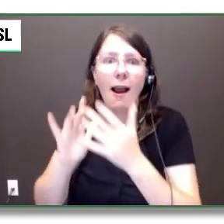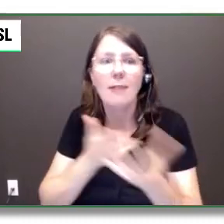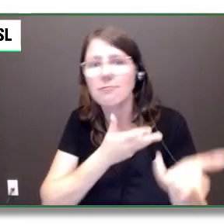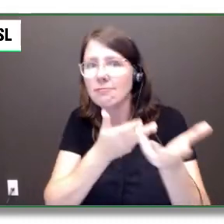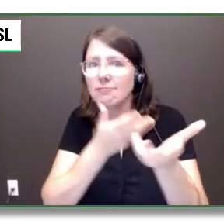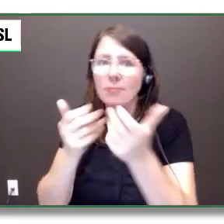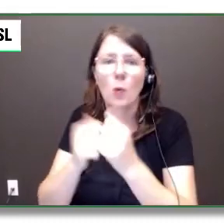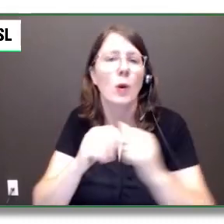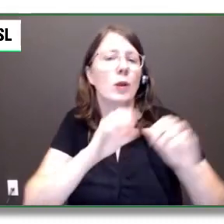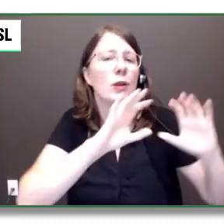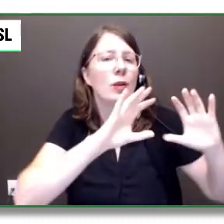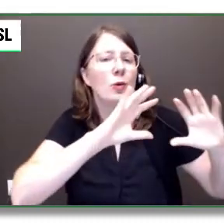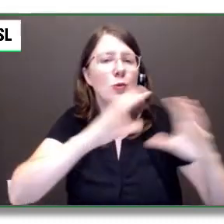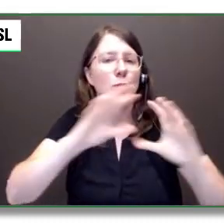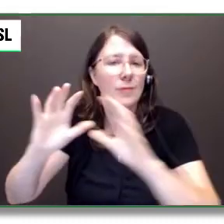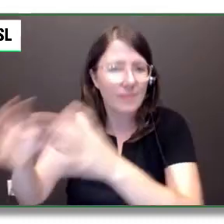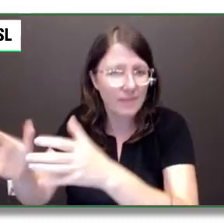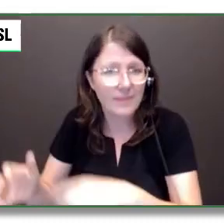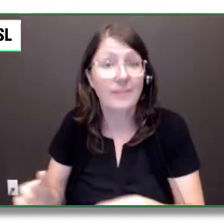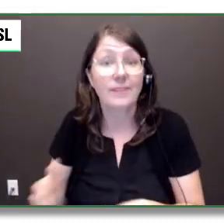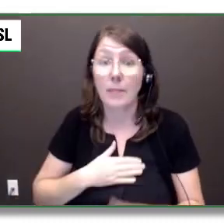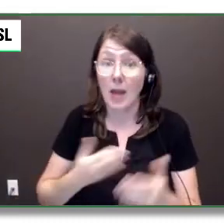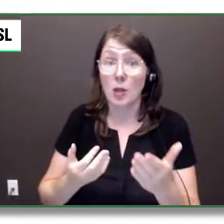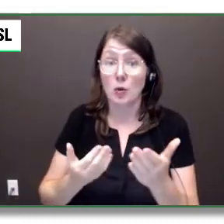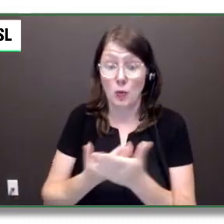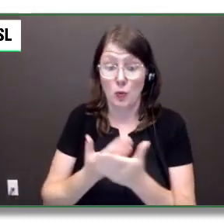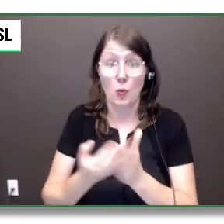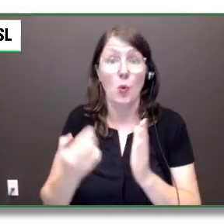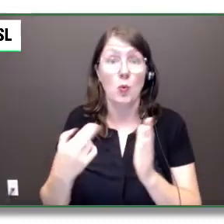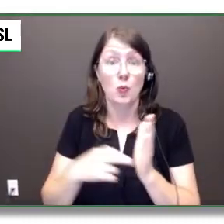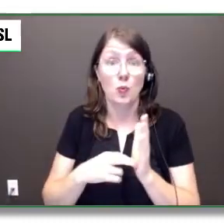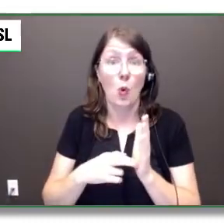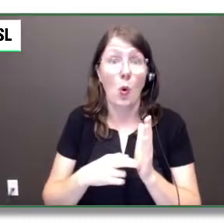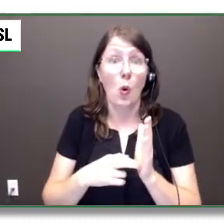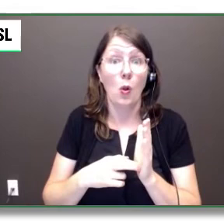the Project Manager for the Accessible Organizations Project, it's going to be